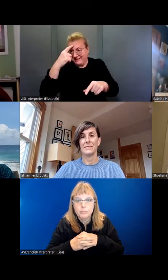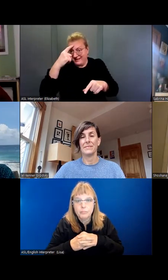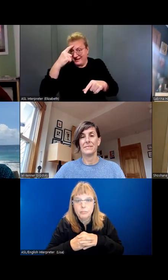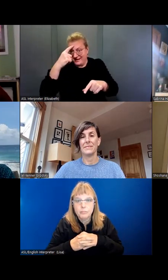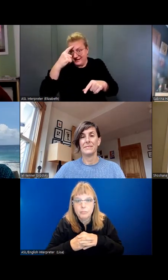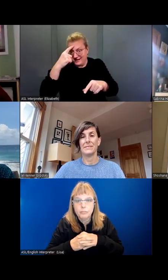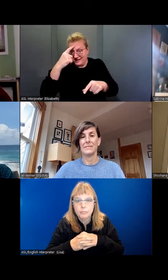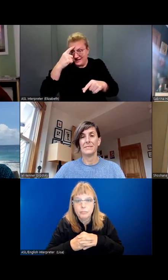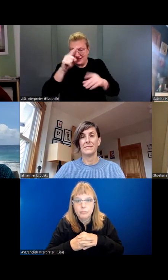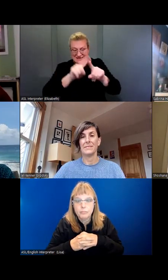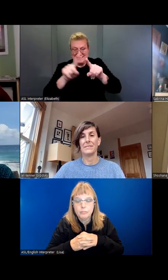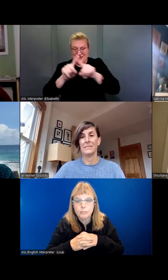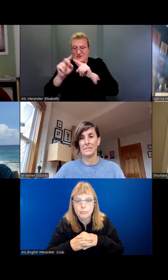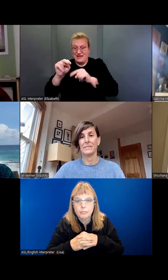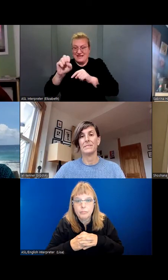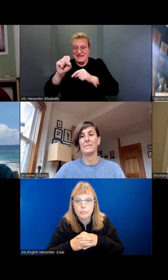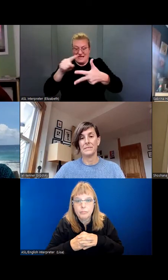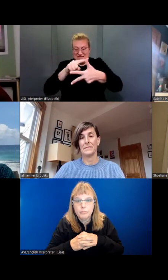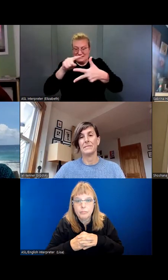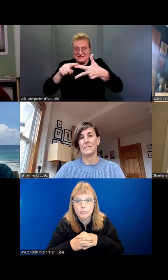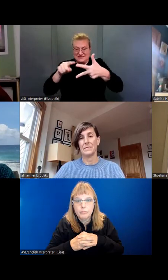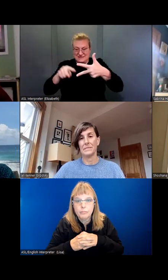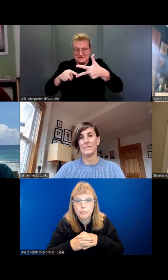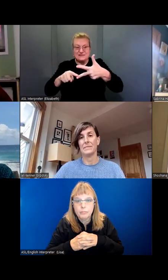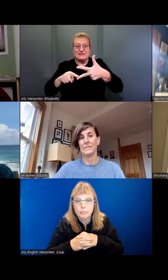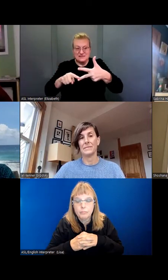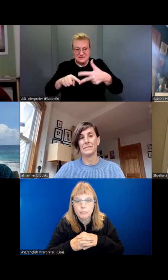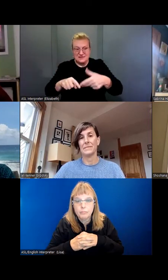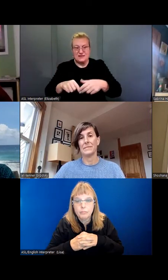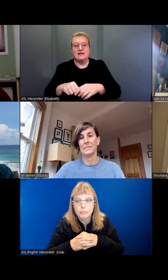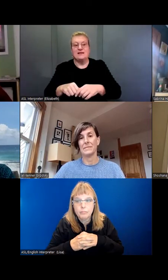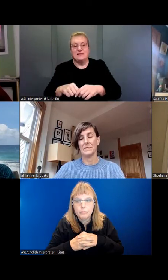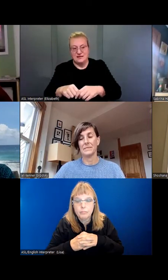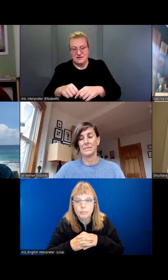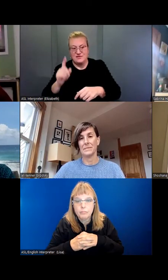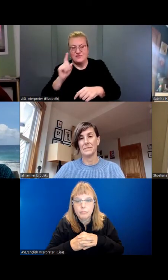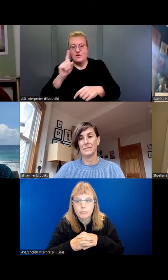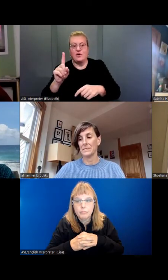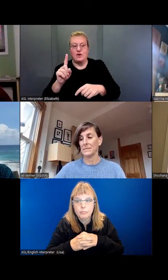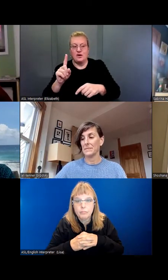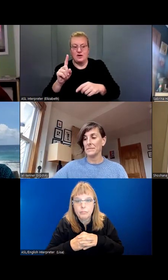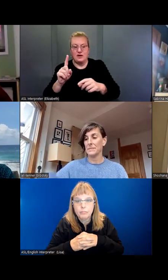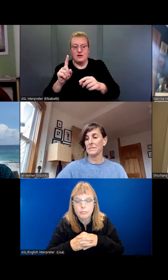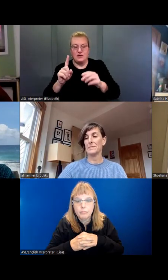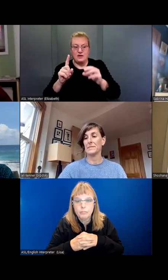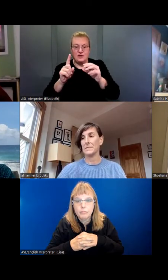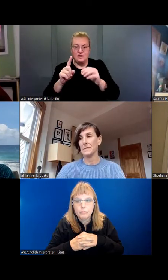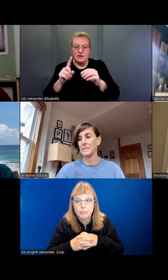the different NEST levels. So New England artists for the lower budgeted